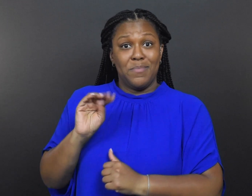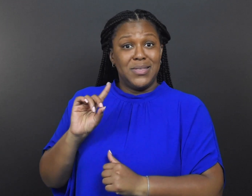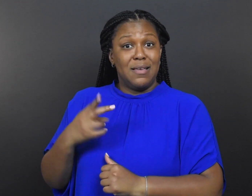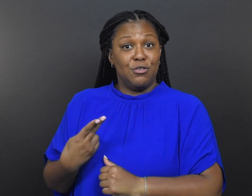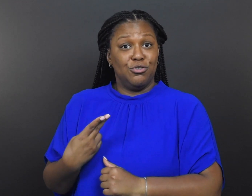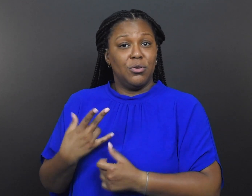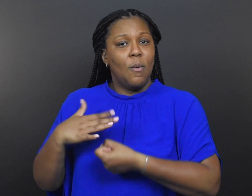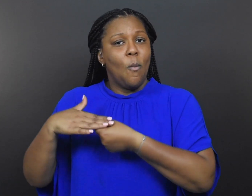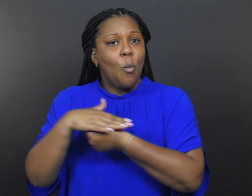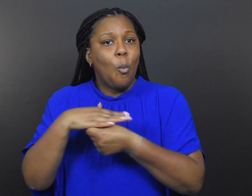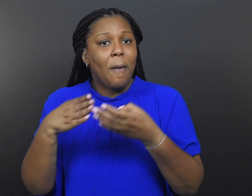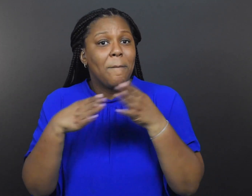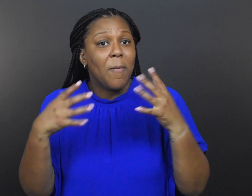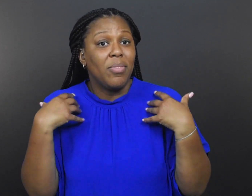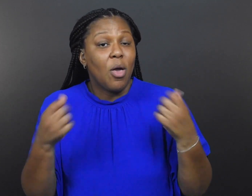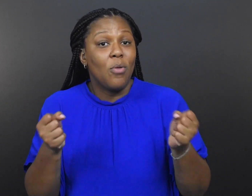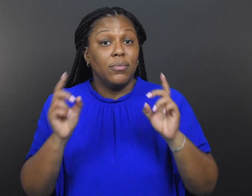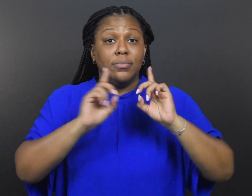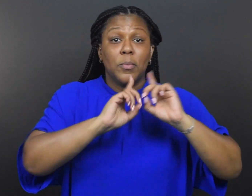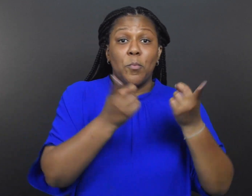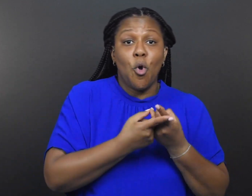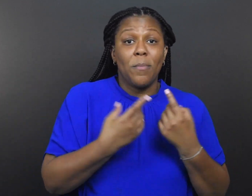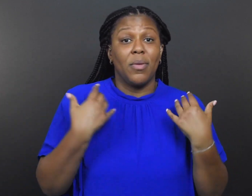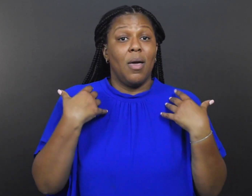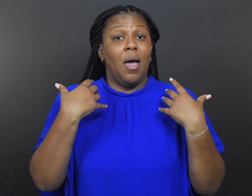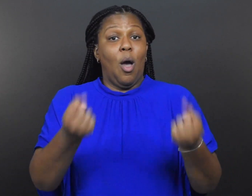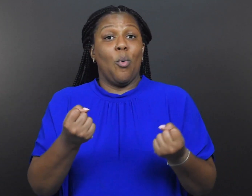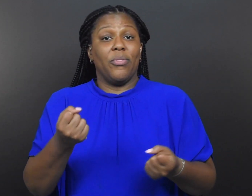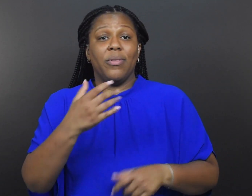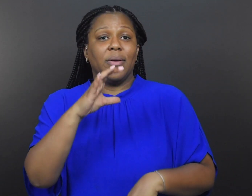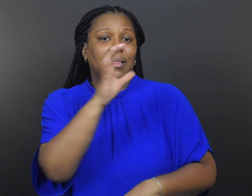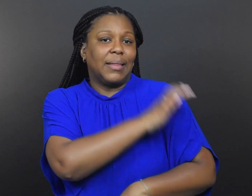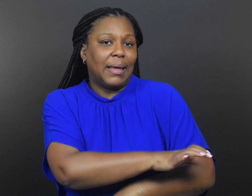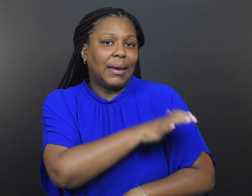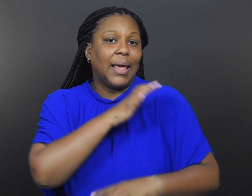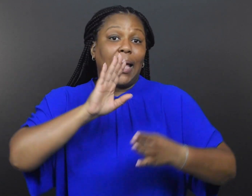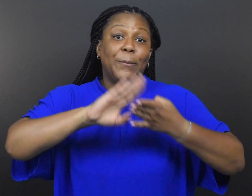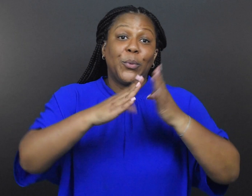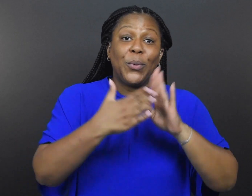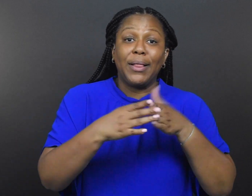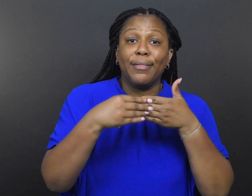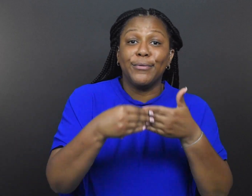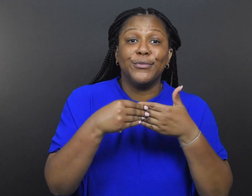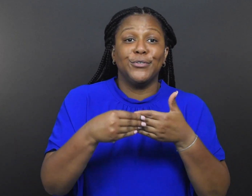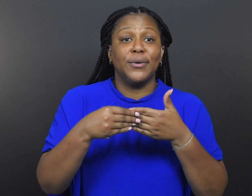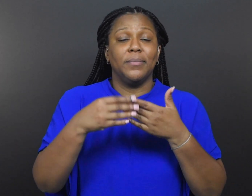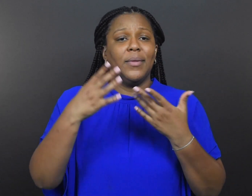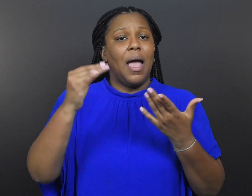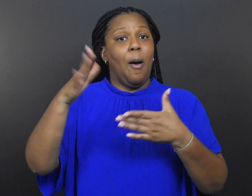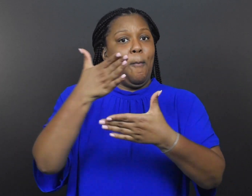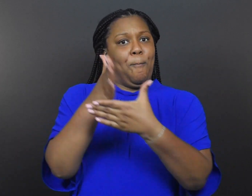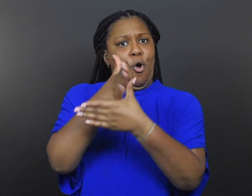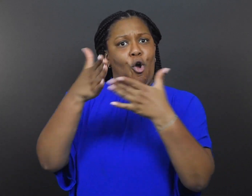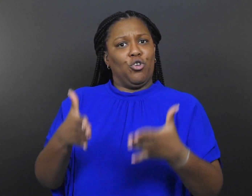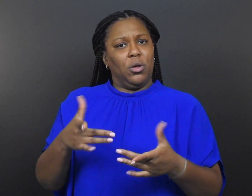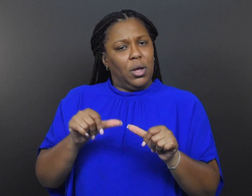local public health departments, health clinics, community leadership, and other partners will